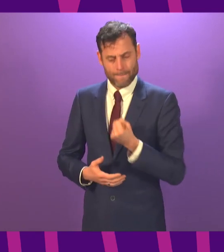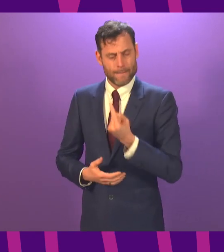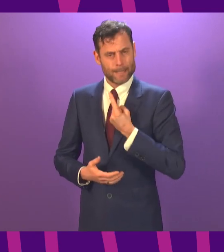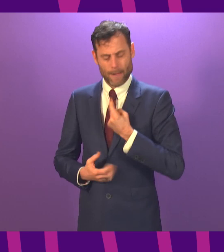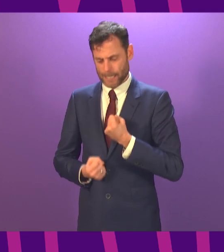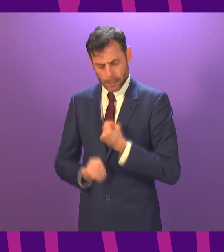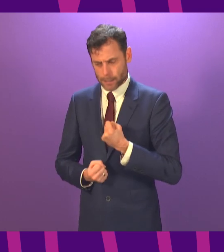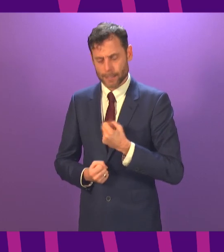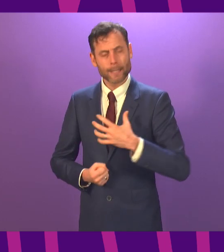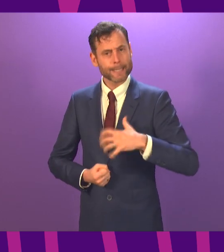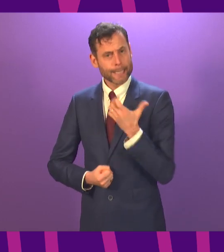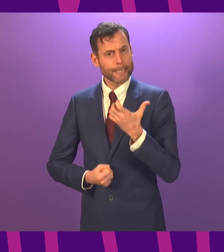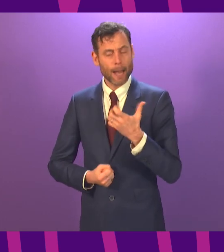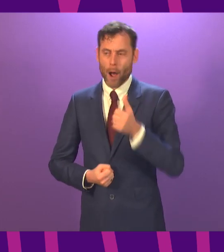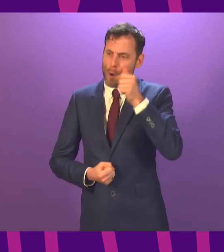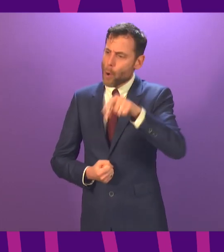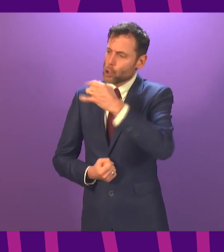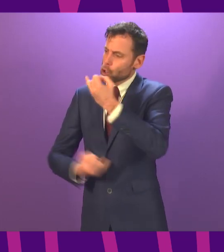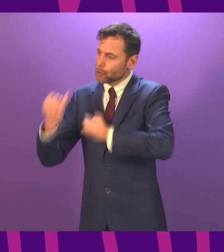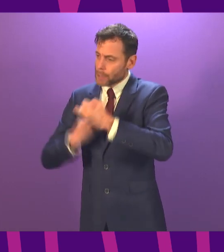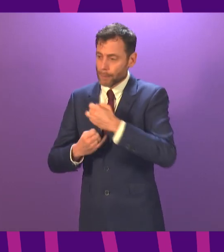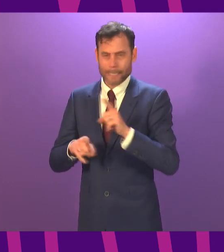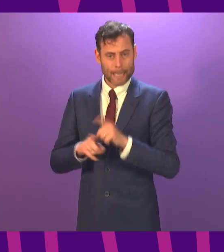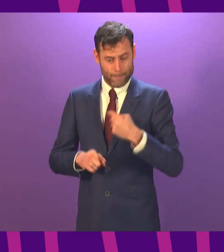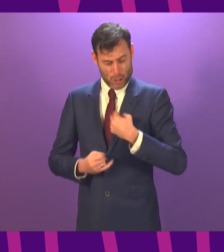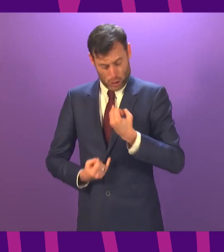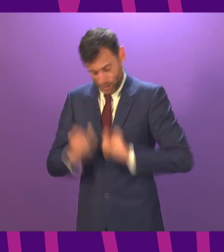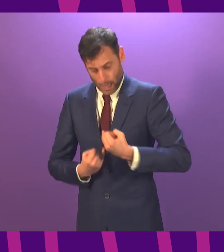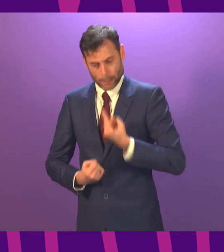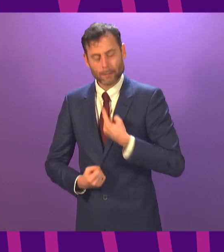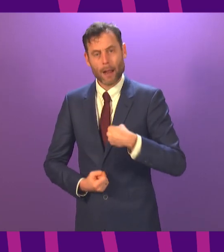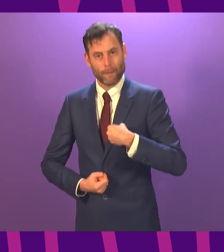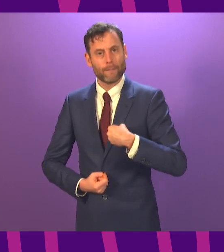hard, possibly harder than my worst critic ever could. More important, I will be making